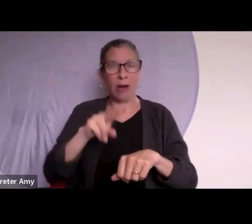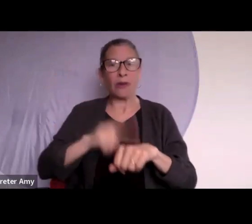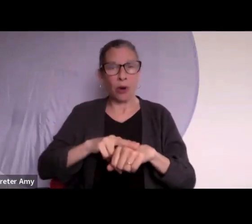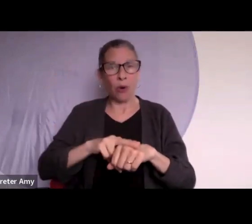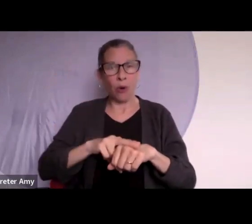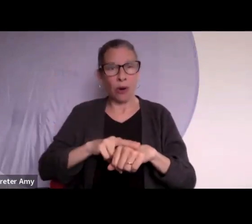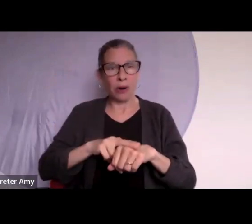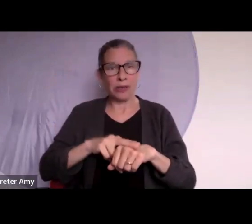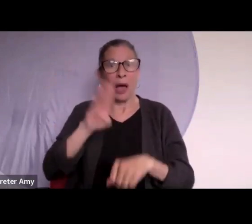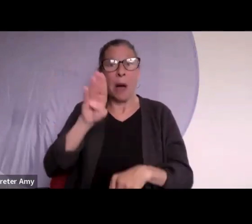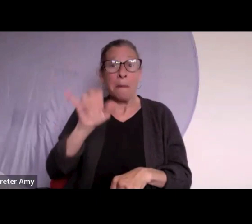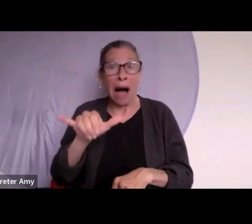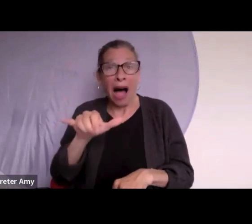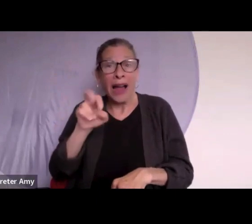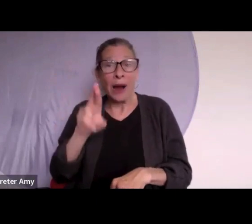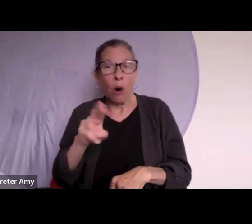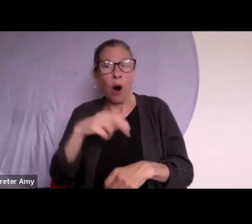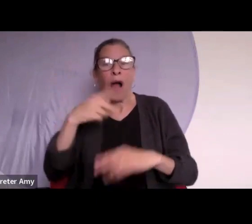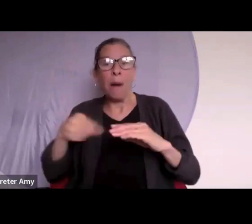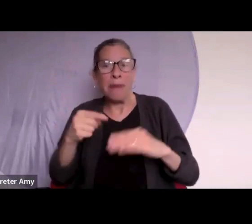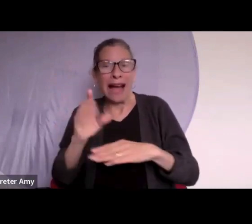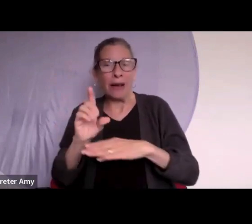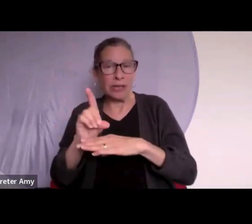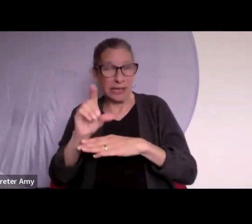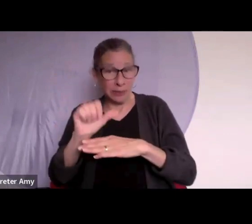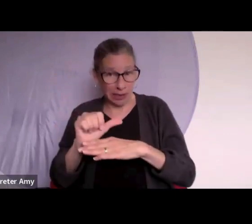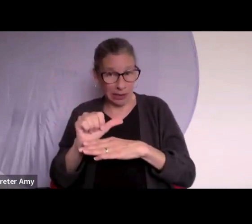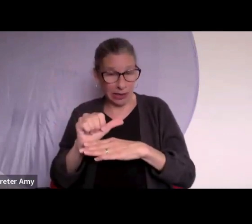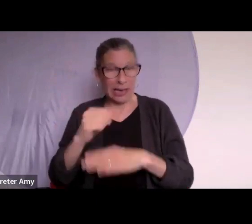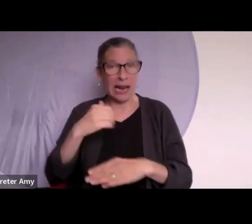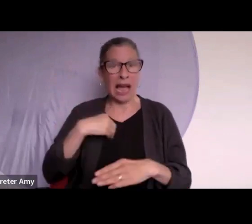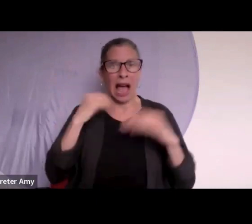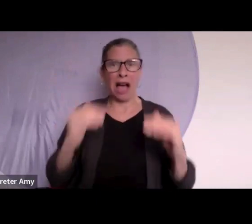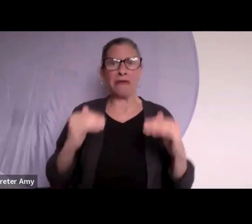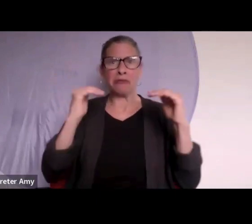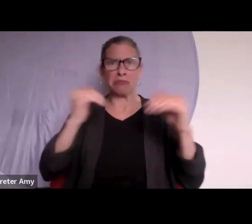about disability, have high production standards are a great